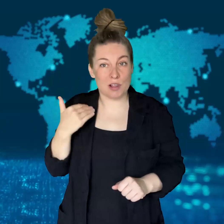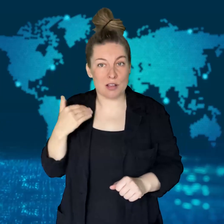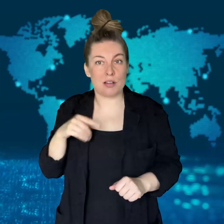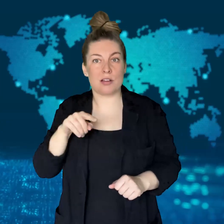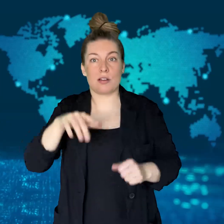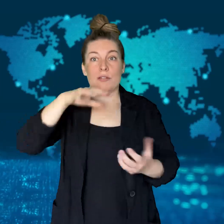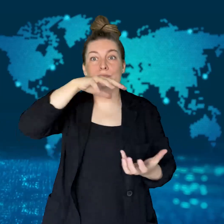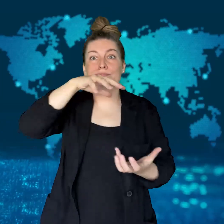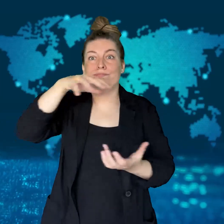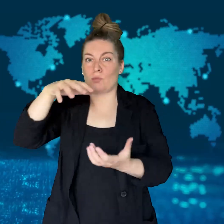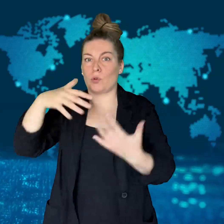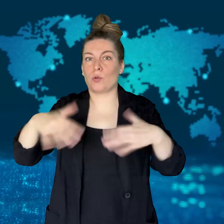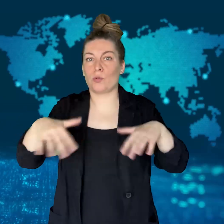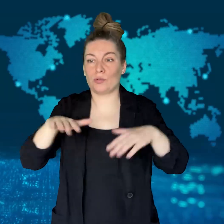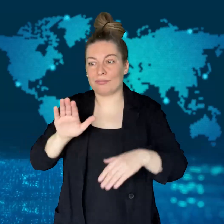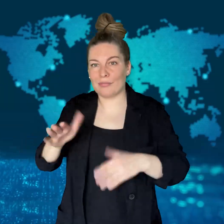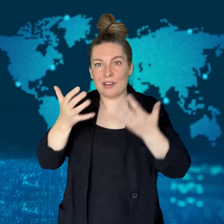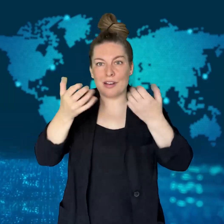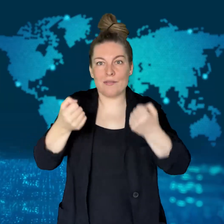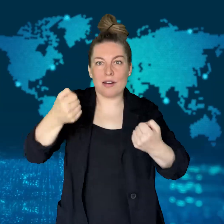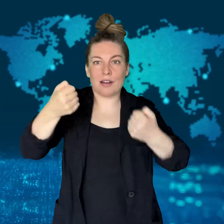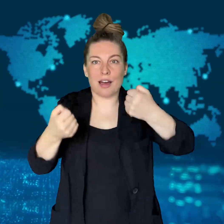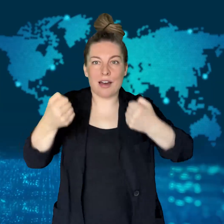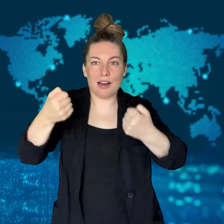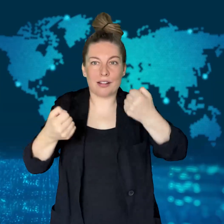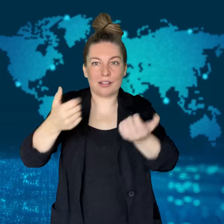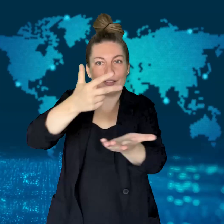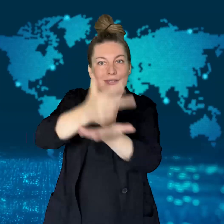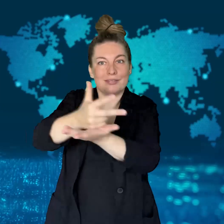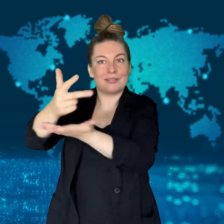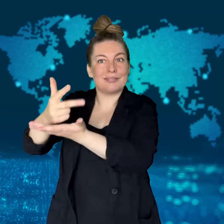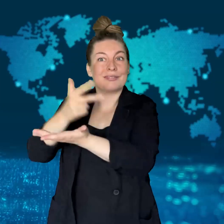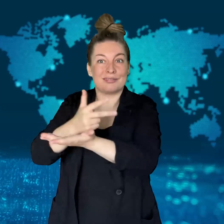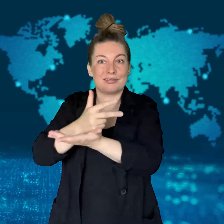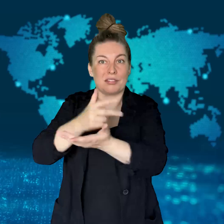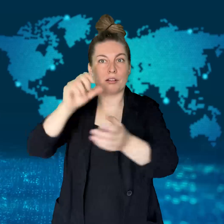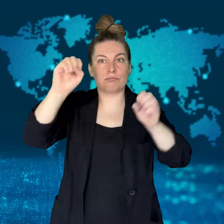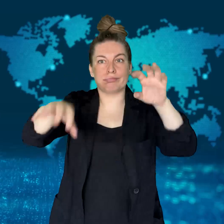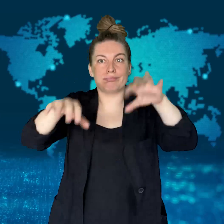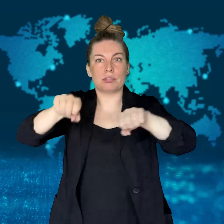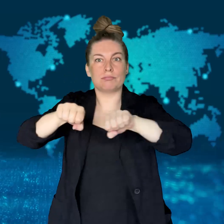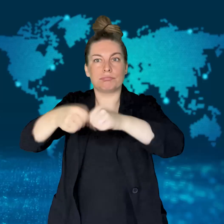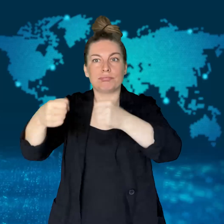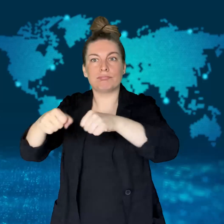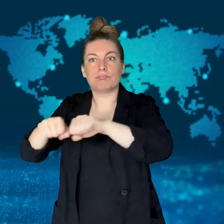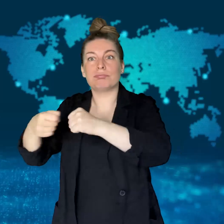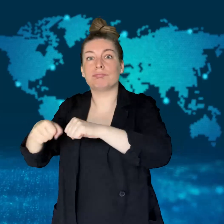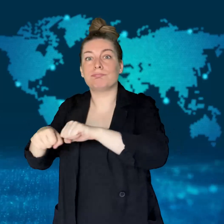In 2016, North Korea sent balloons into South Korea.